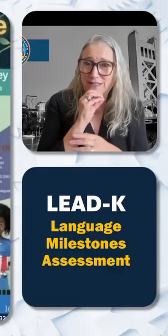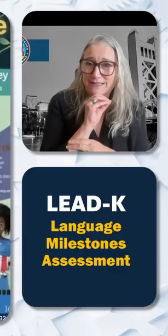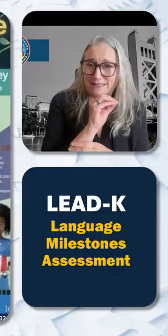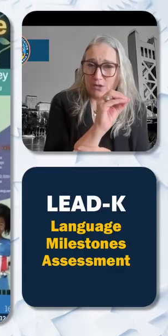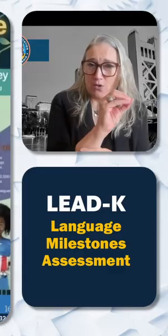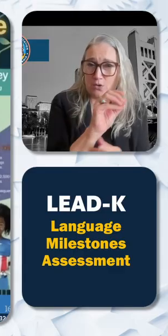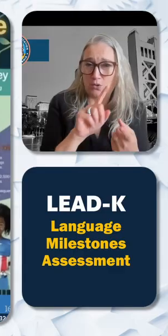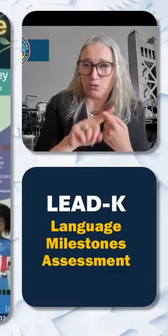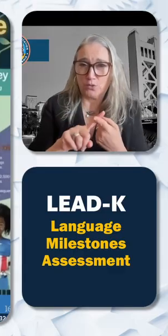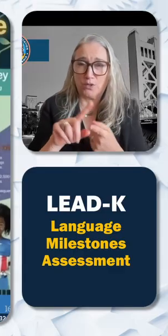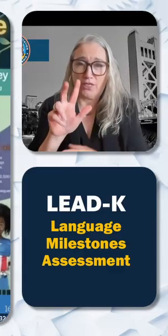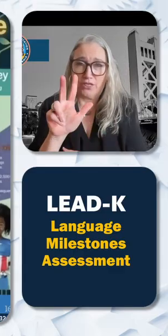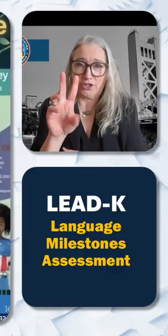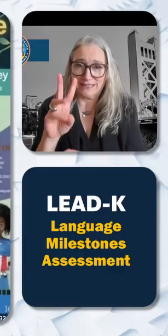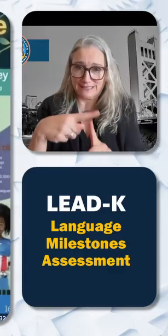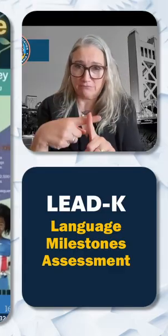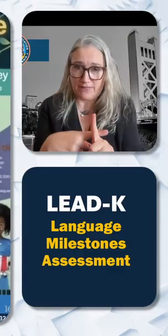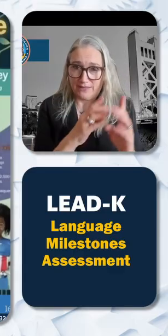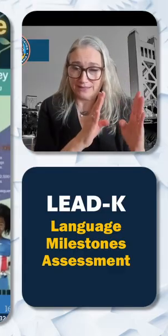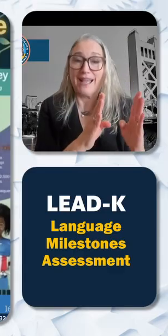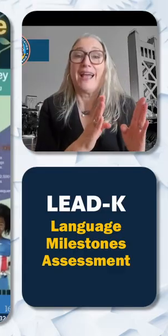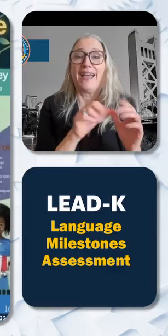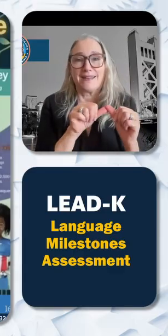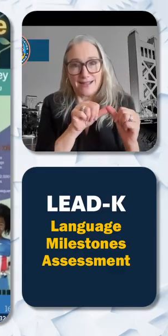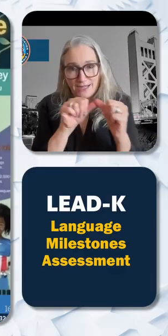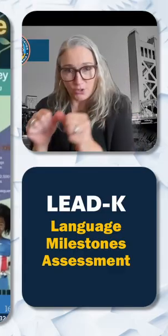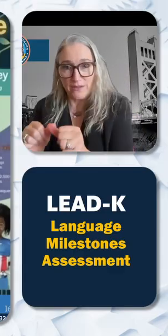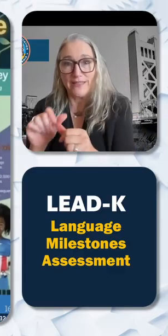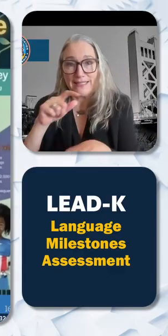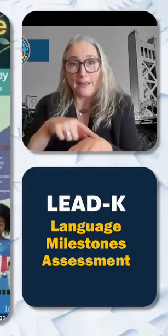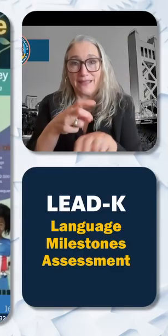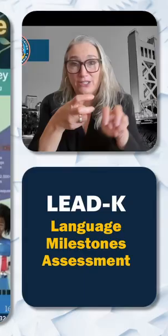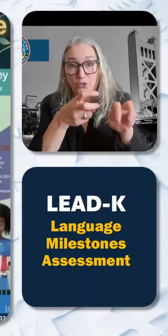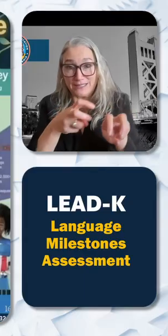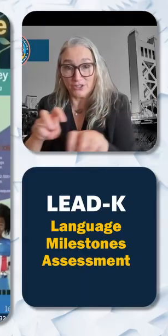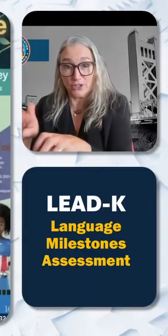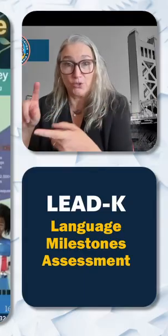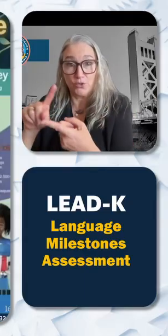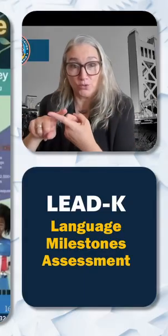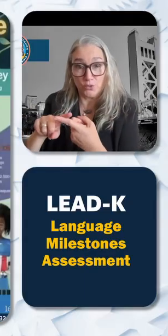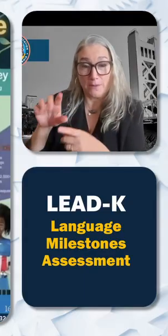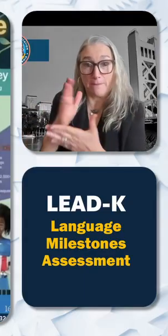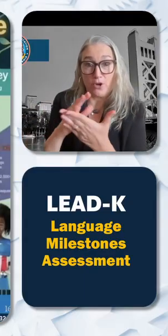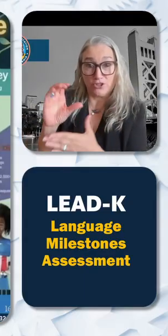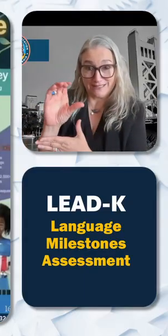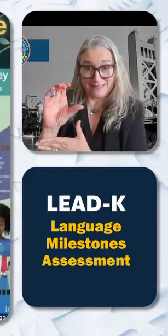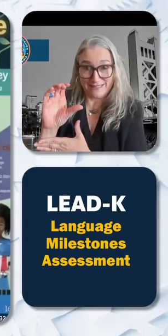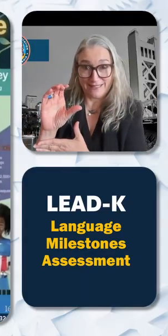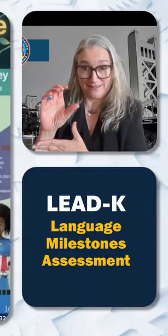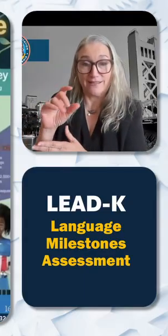This is used during early start, from birth to 36 months, and continues when they transition